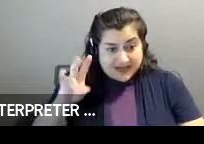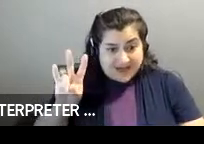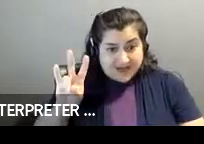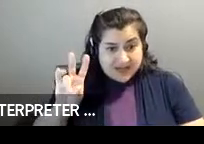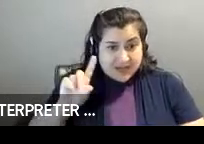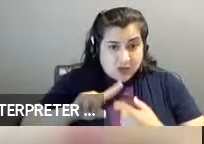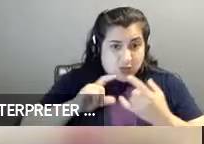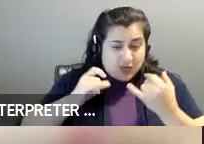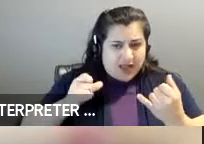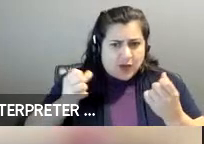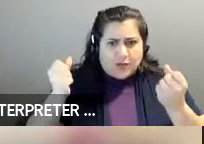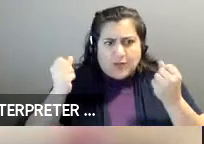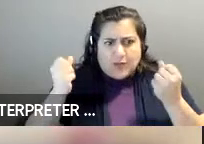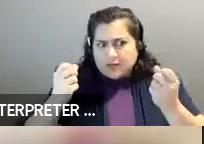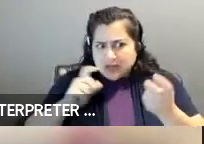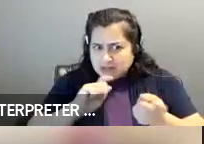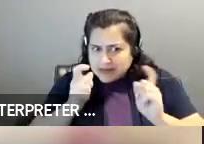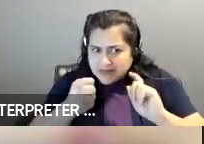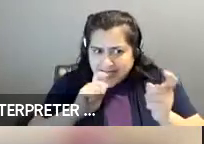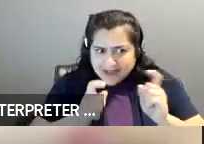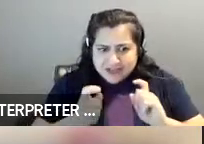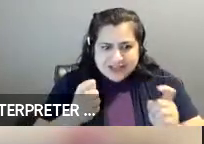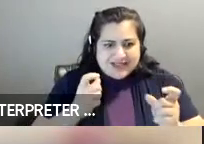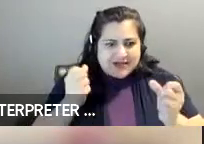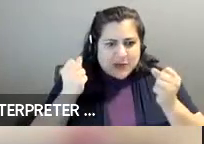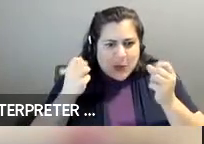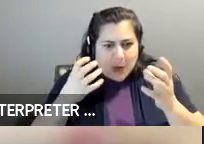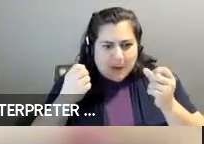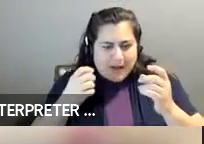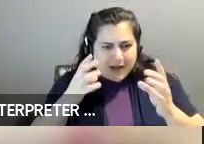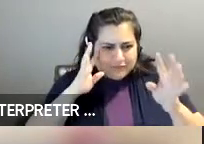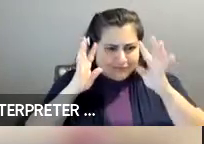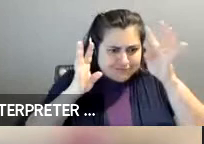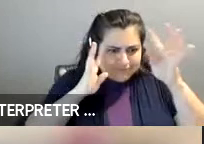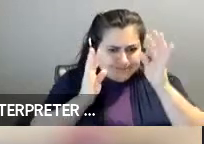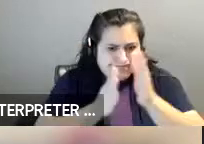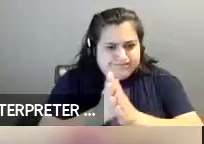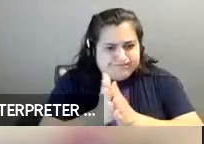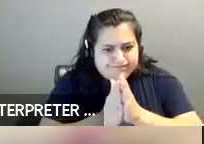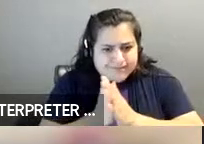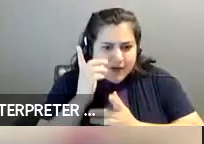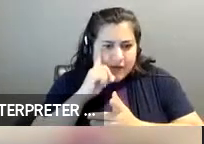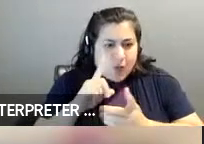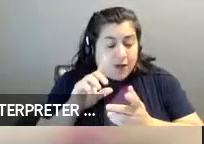innovations, in medical equipment, in devices, in design, and it's just important to bring